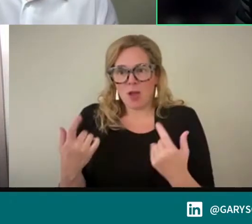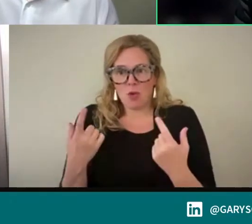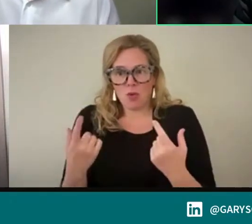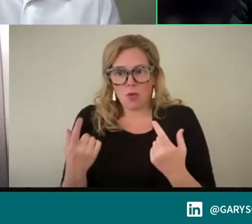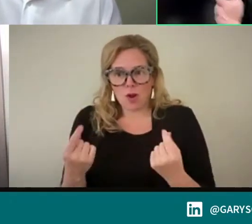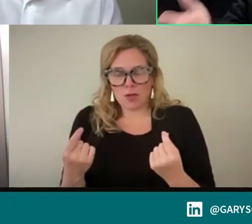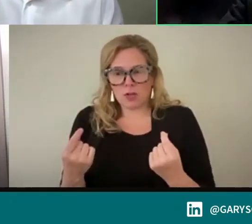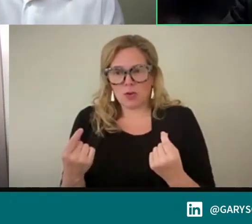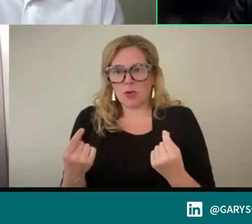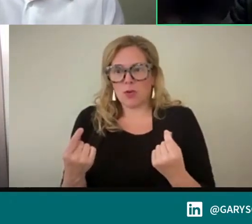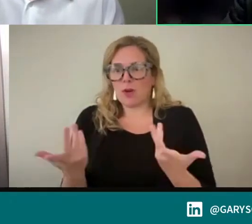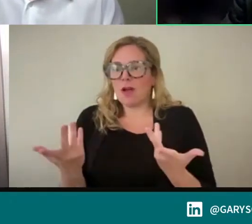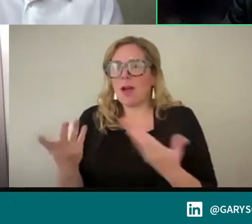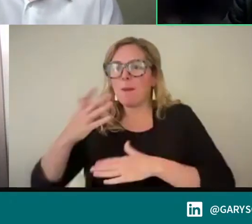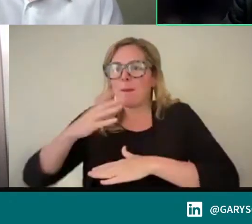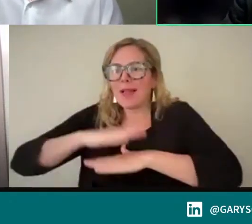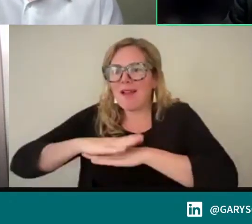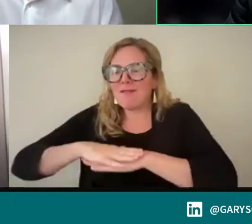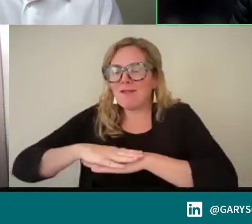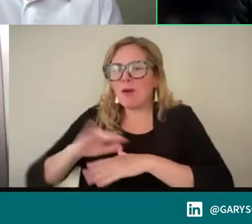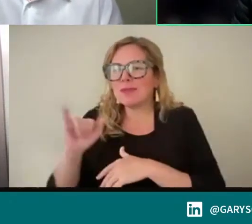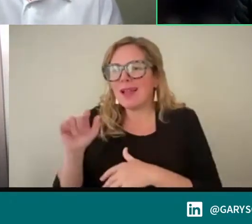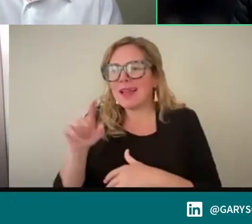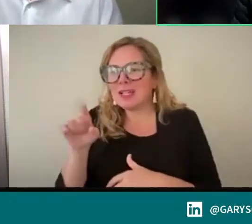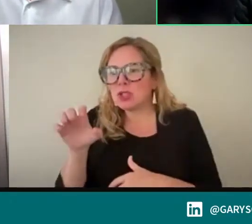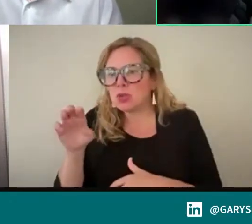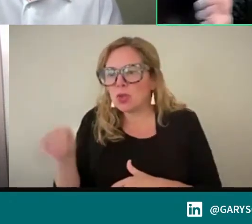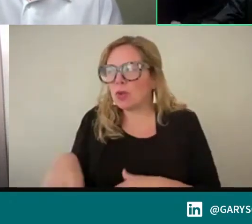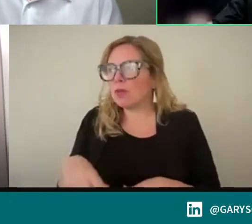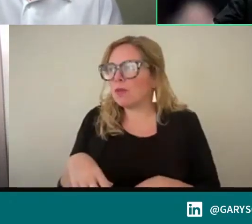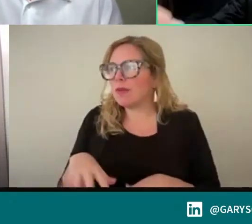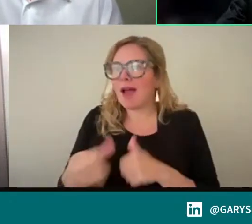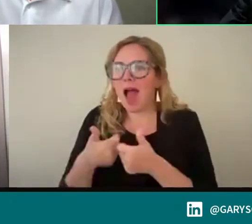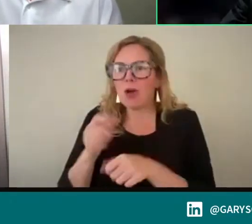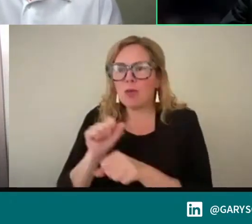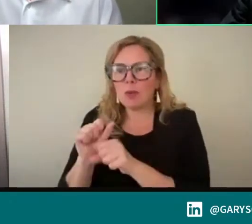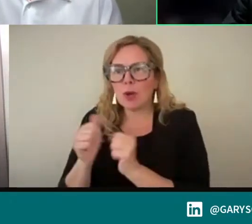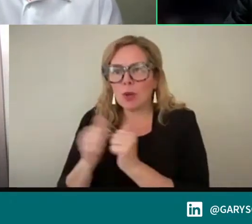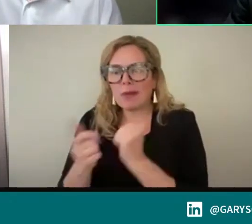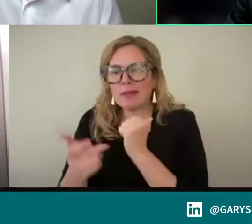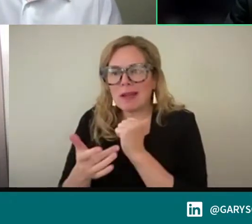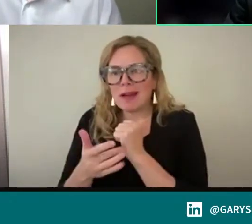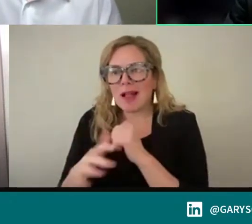working with technology partners to, how do they help us with the next last mile? Some